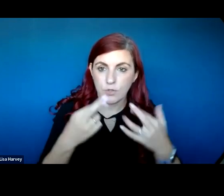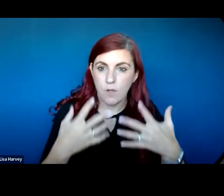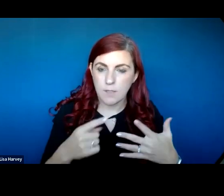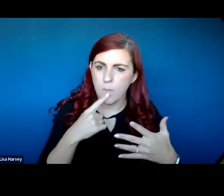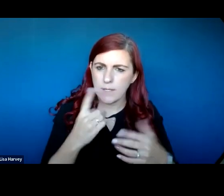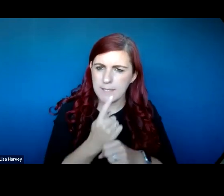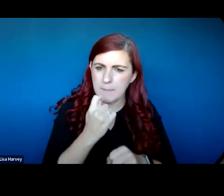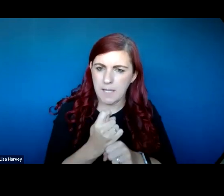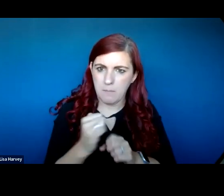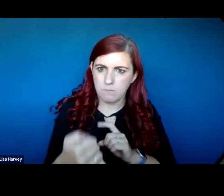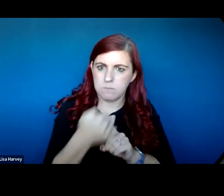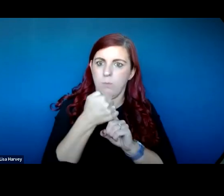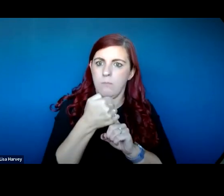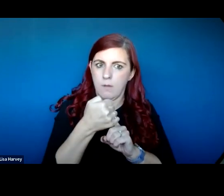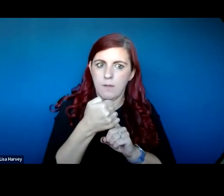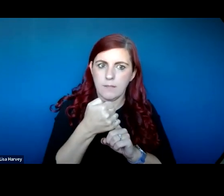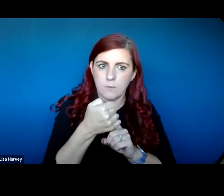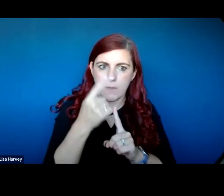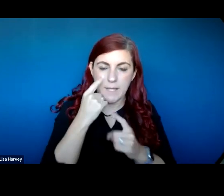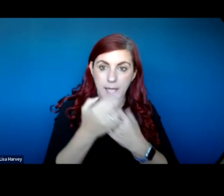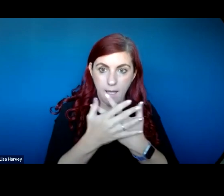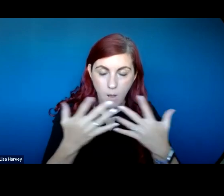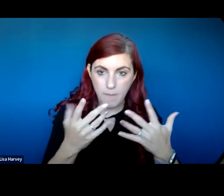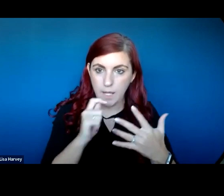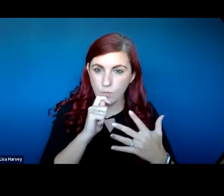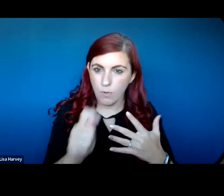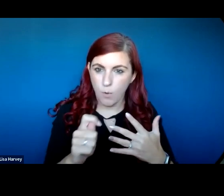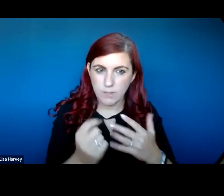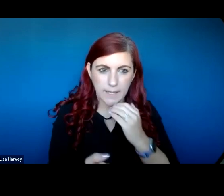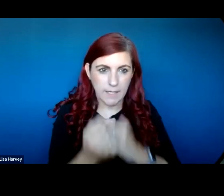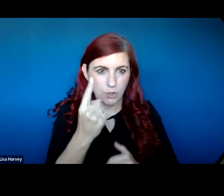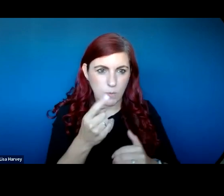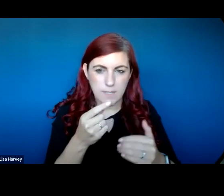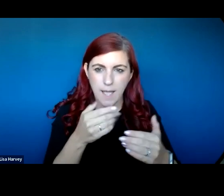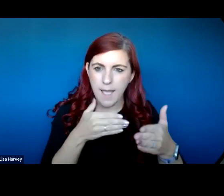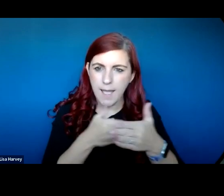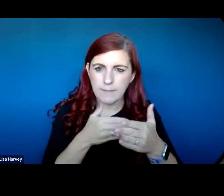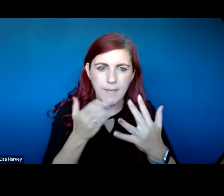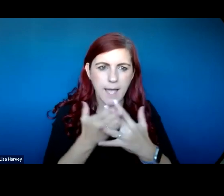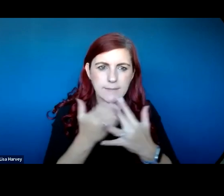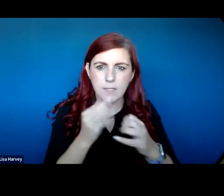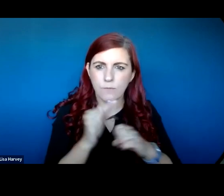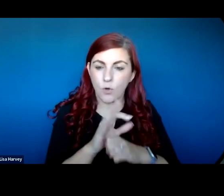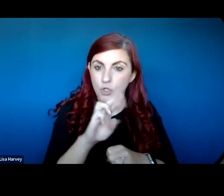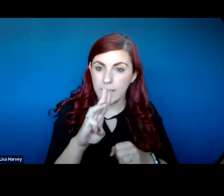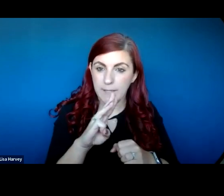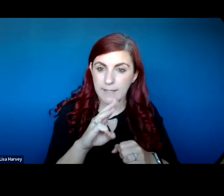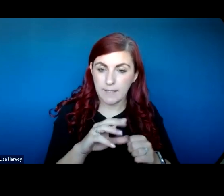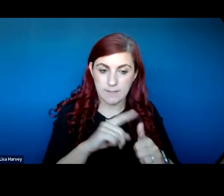learn just how many people report difficulties accessing public transport, GP surgeries and other surveys.